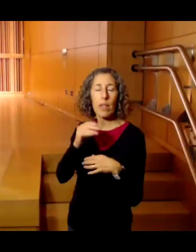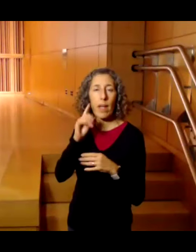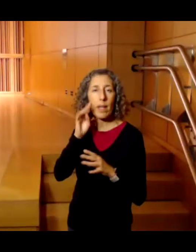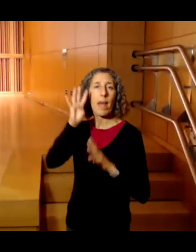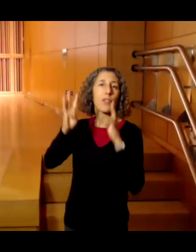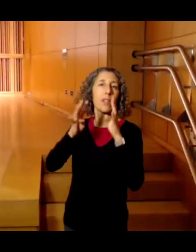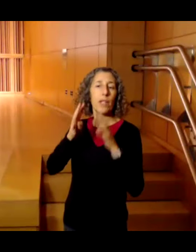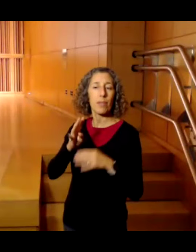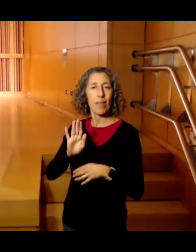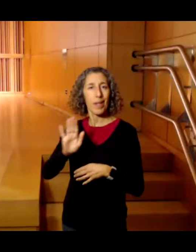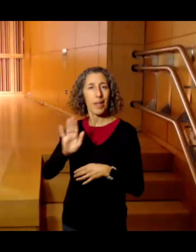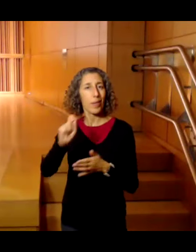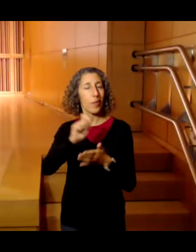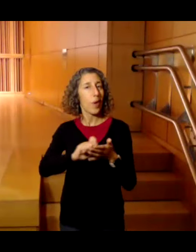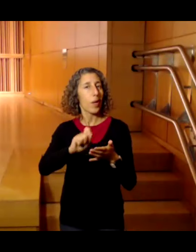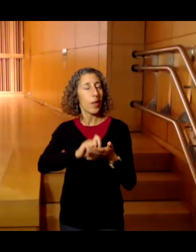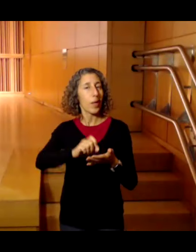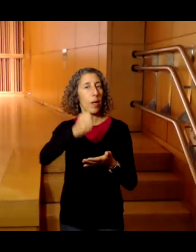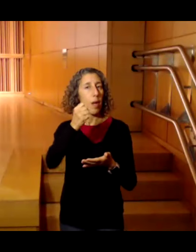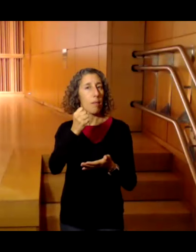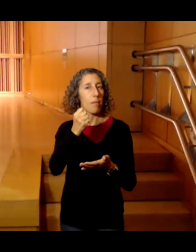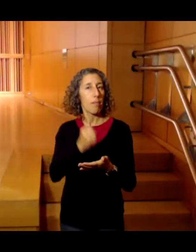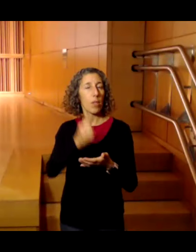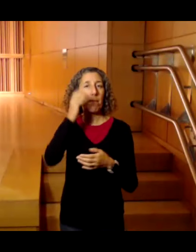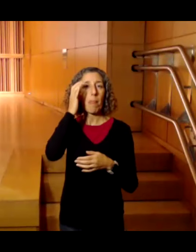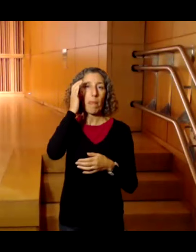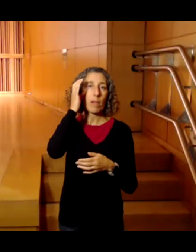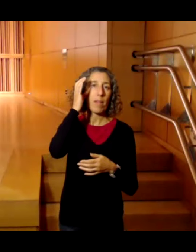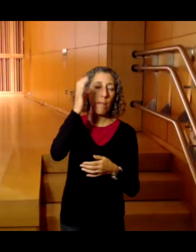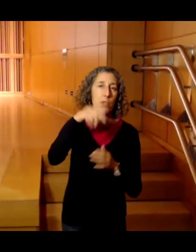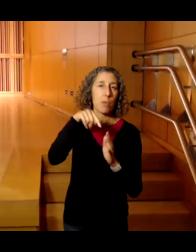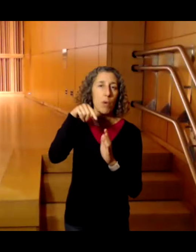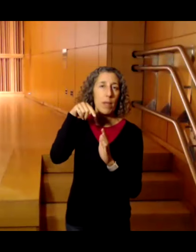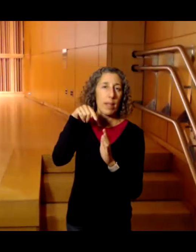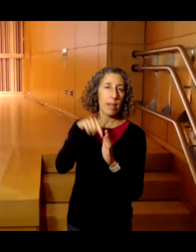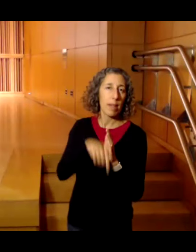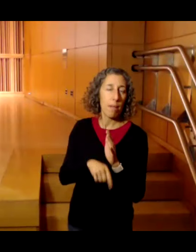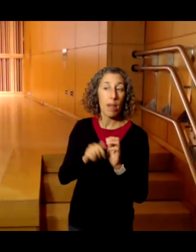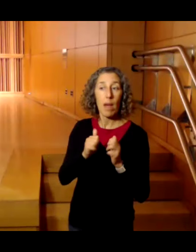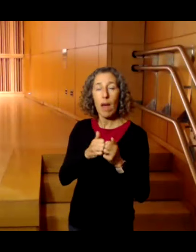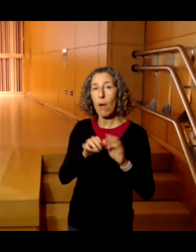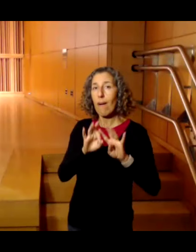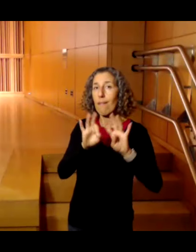His writing is marked by conceptual clarity and emotional depth, revealing how form can bear witness to histories.